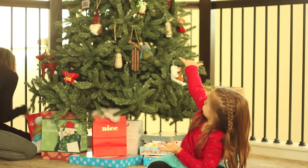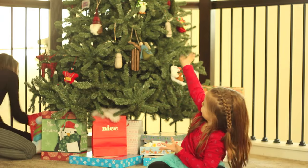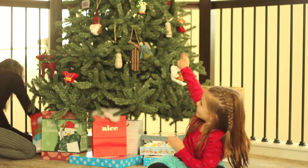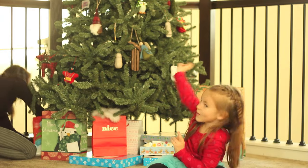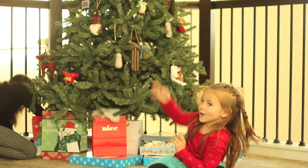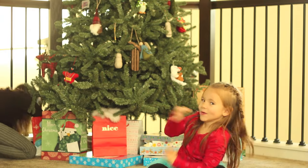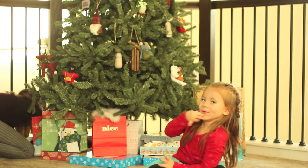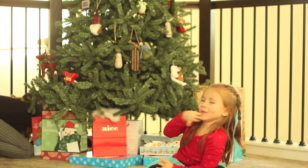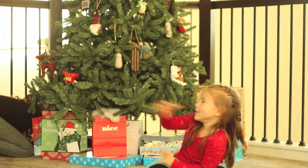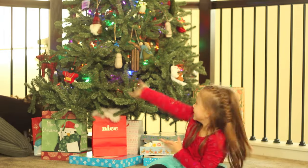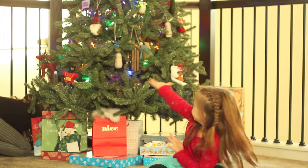Soon!